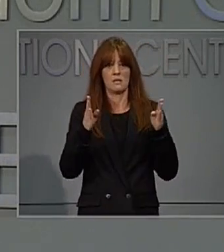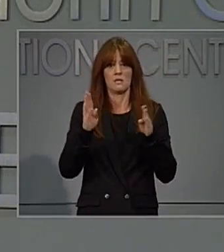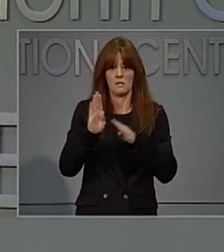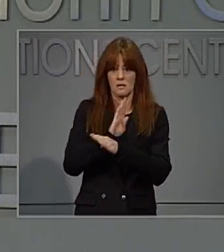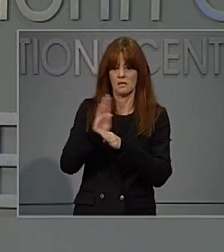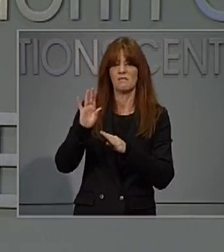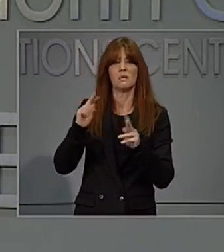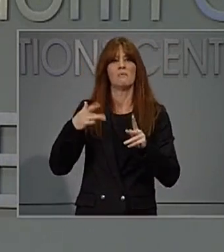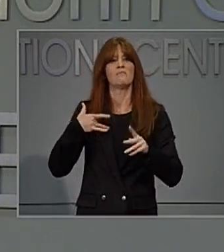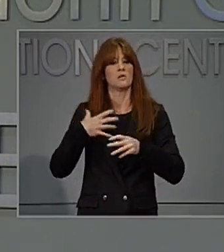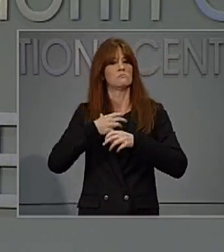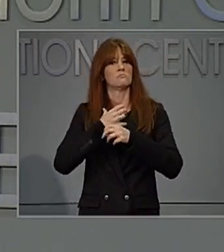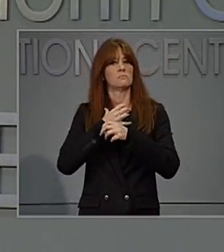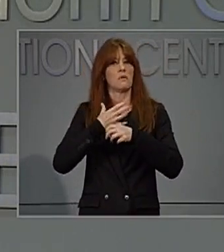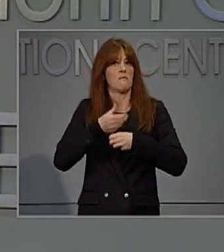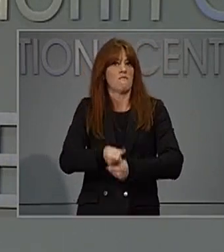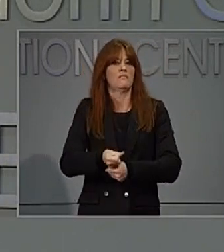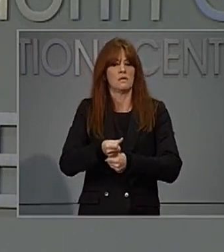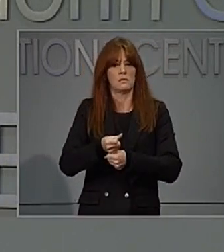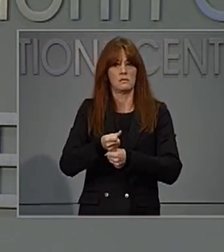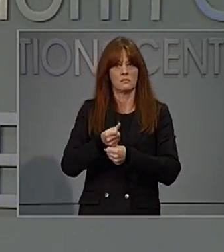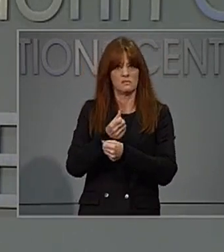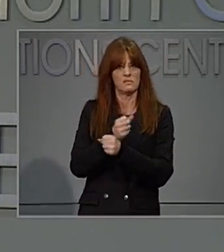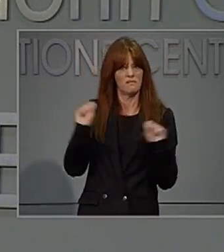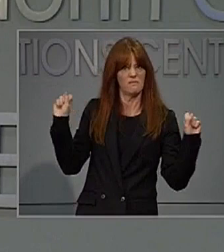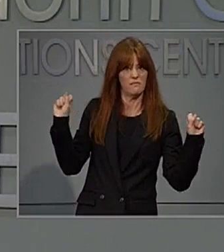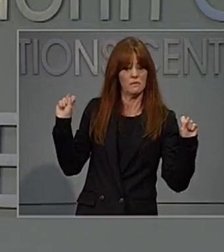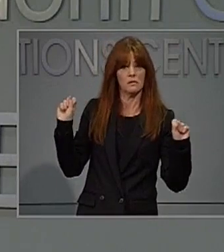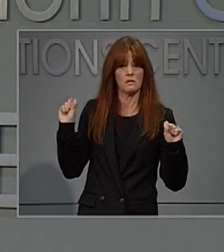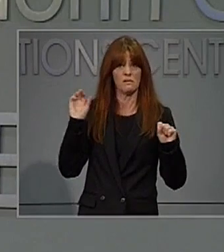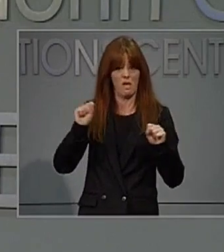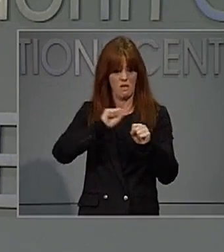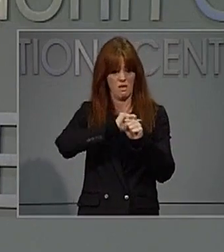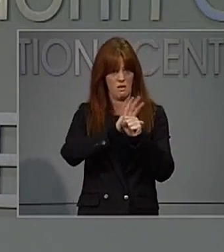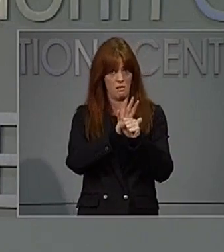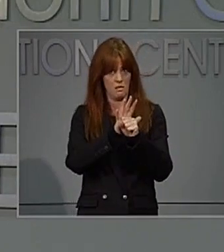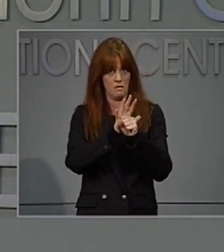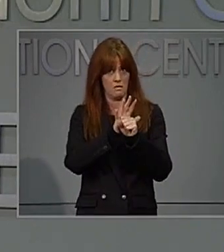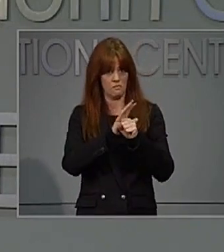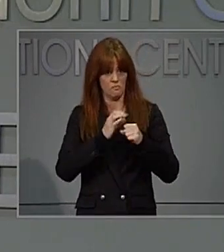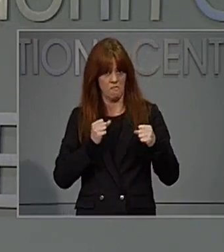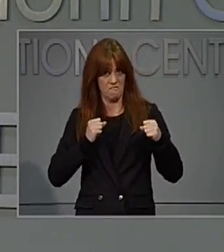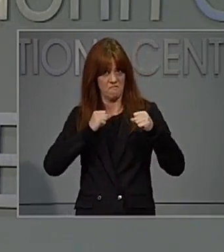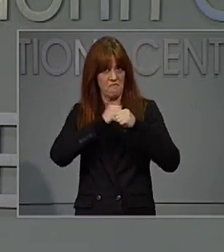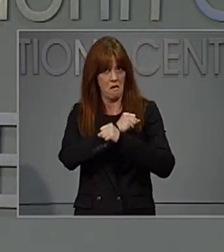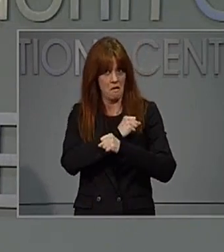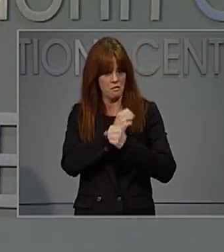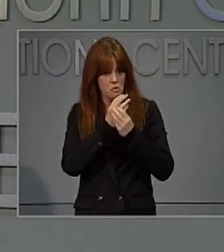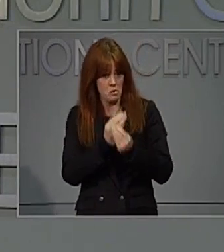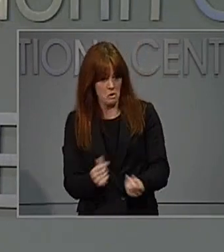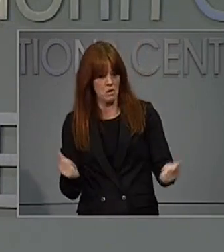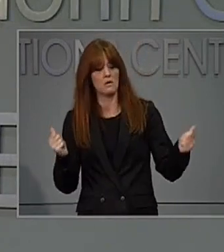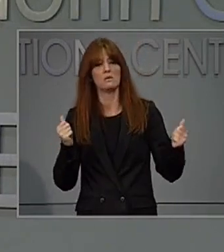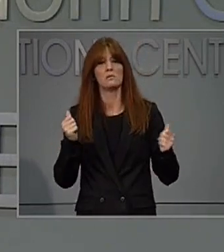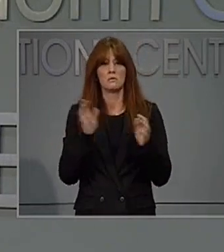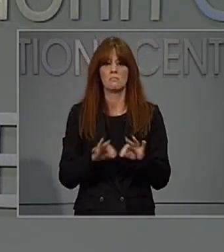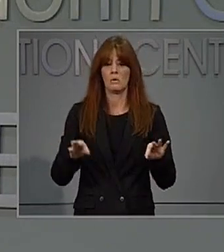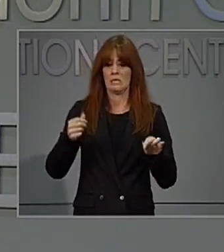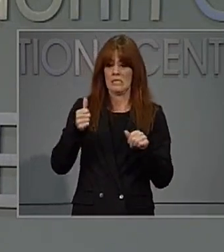IN PLACE. WE CAN ONLY BOOST OUR ECONOMY WHEN PEOPLE HAVE CONFIDENCE IN